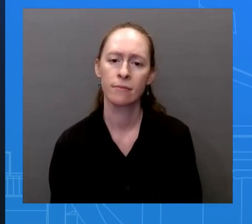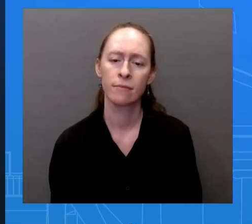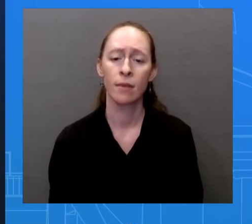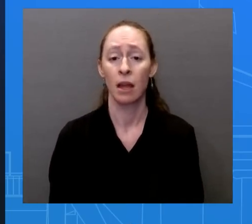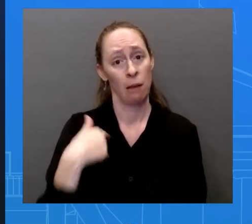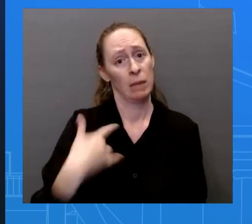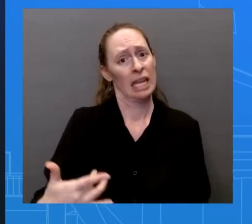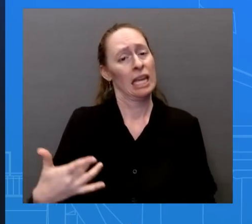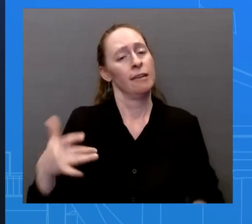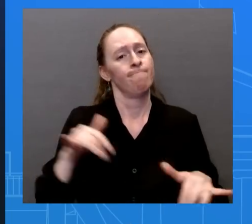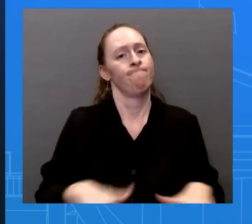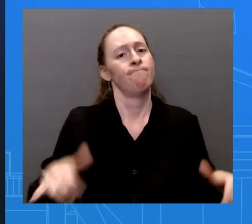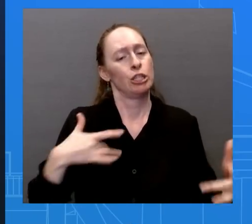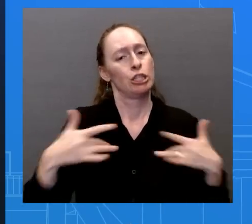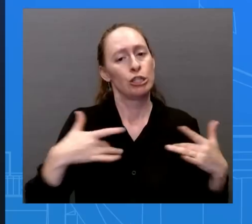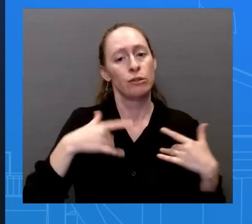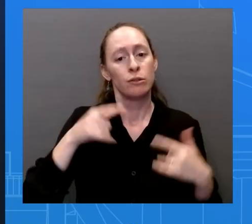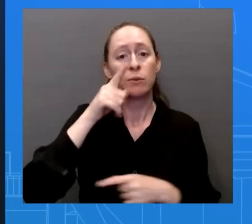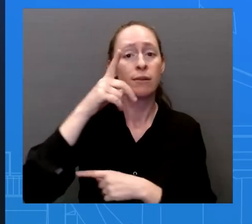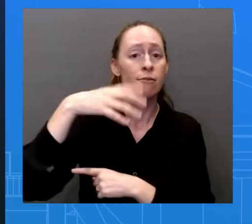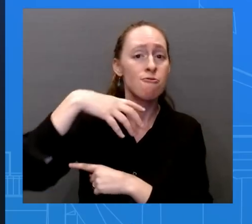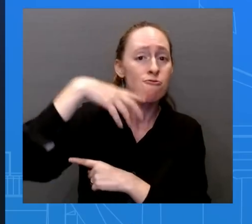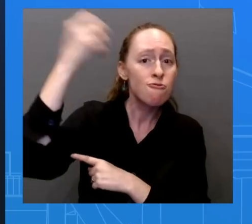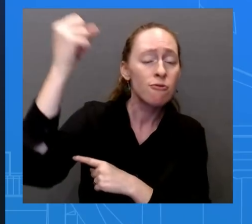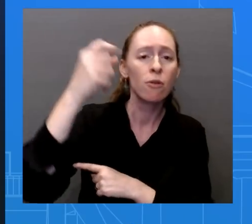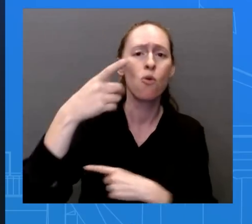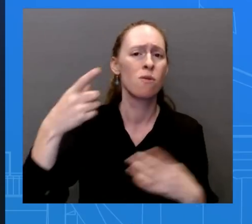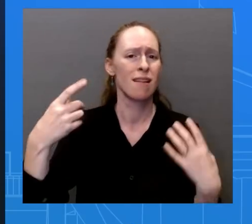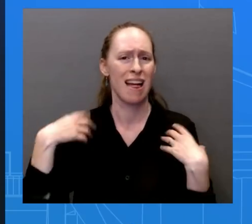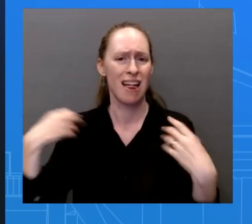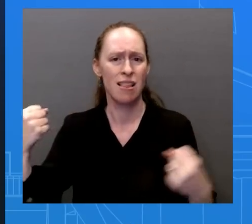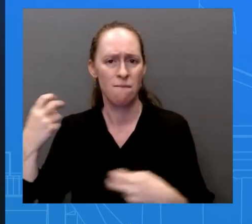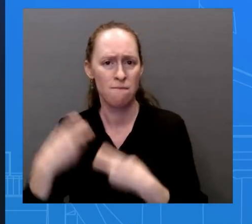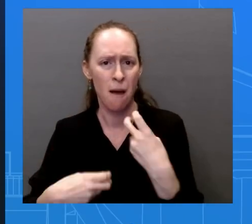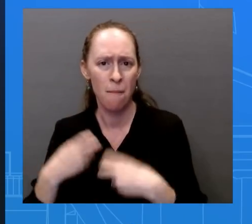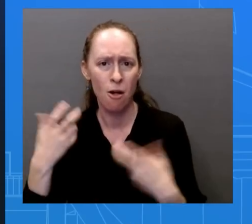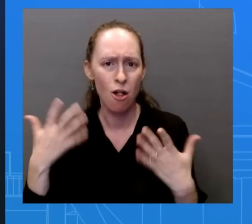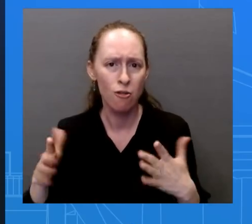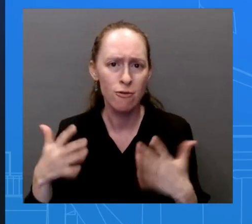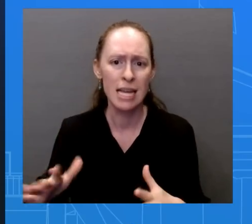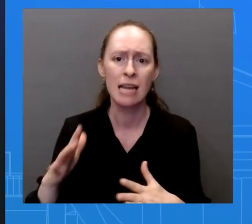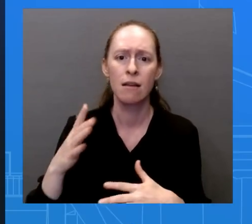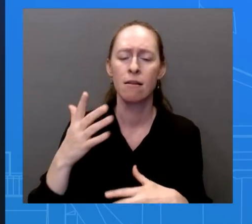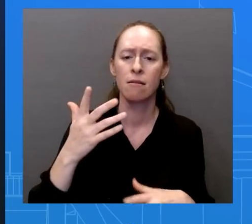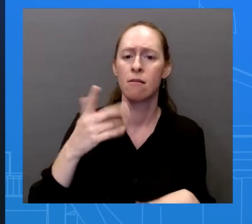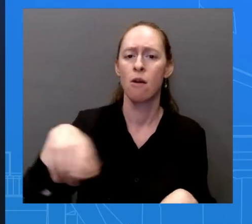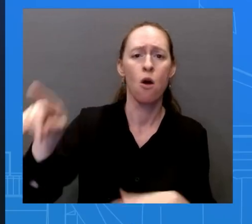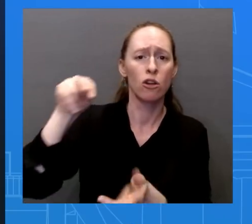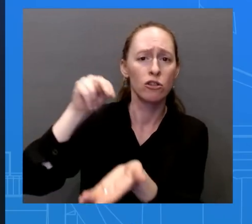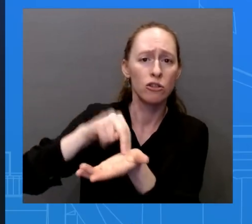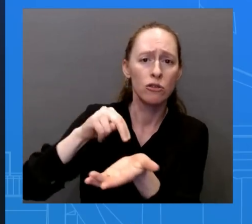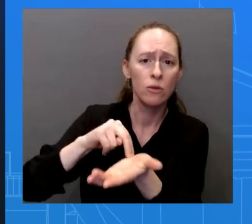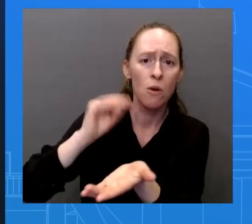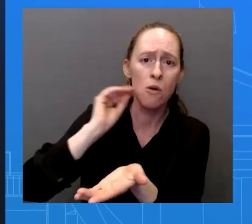who live in congregate care settings, they tend to be the highest risk for poor outcomes. So, again, when you have limited resources,